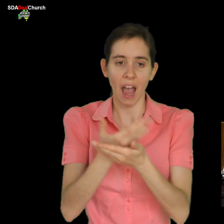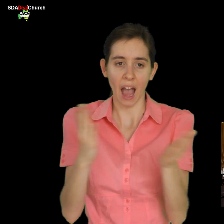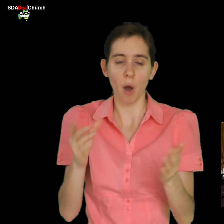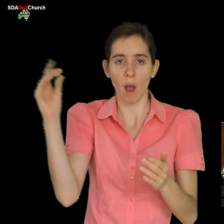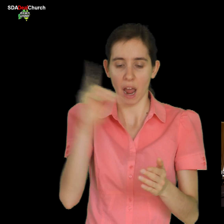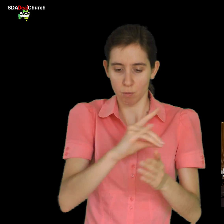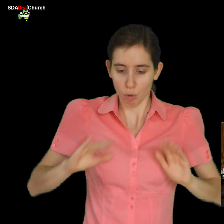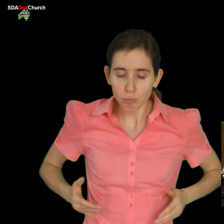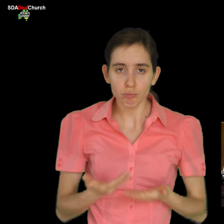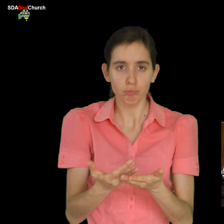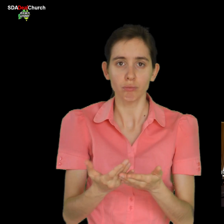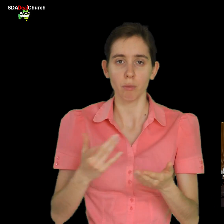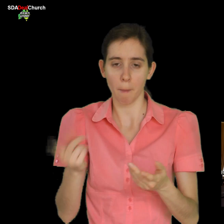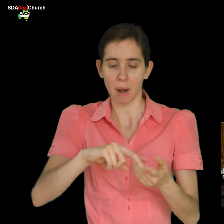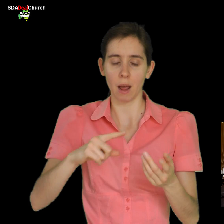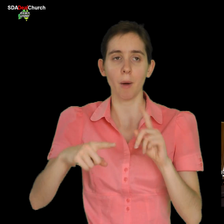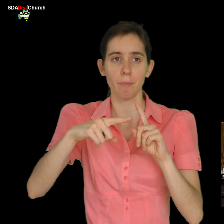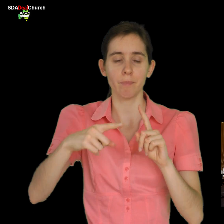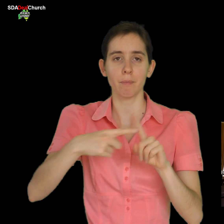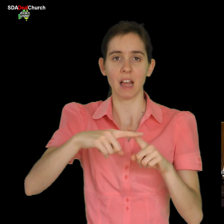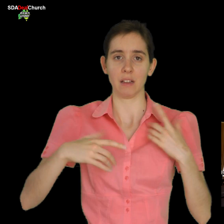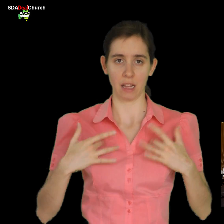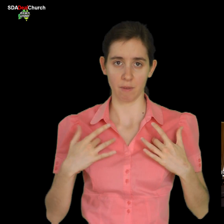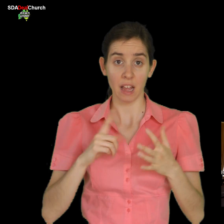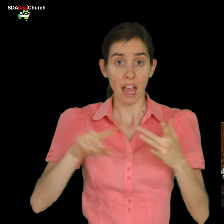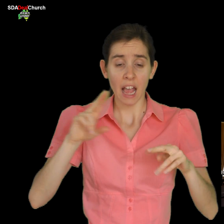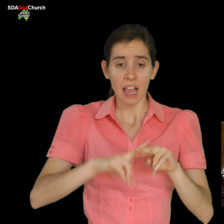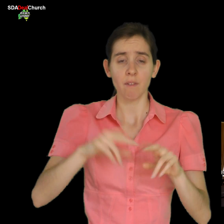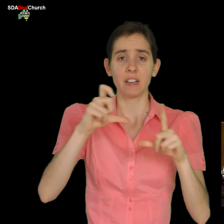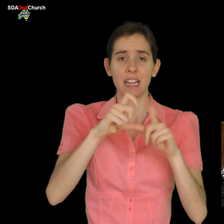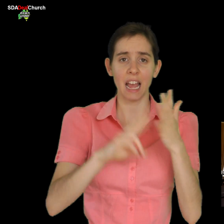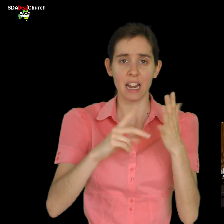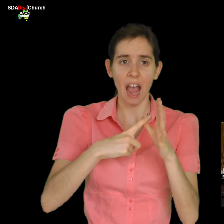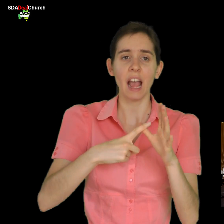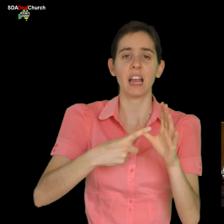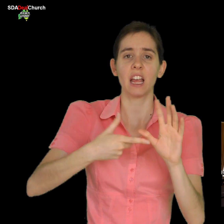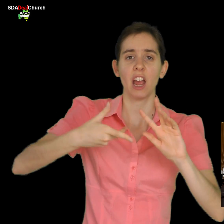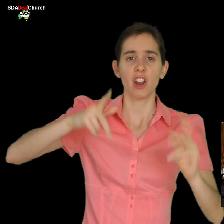of that code are changed, this can cause structural changes. These